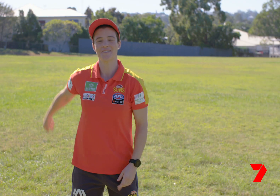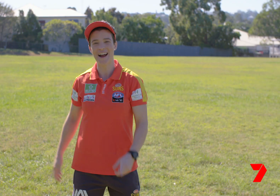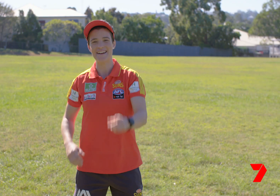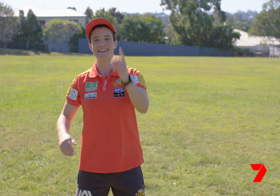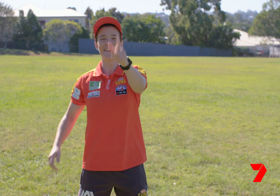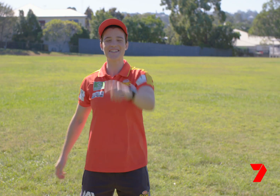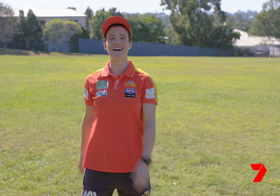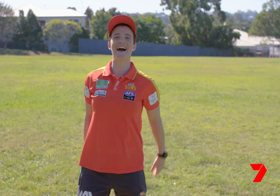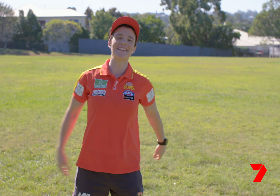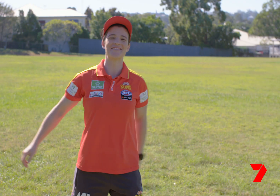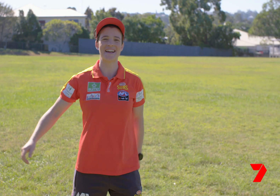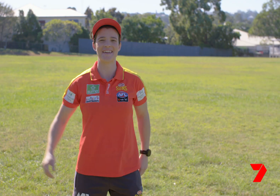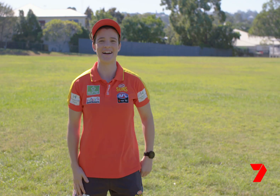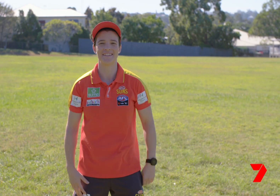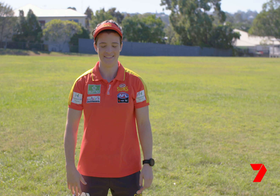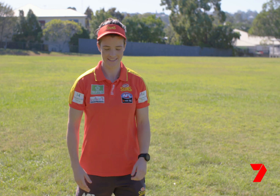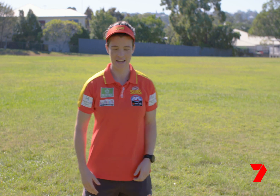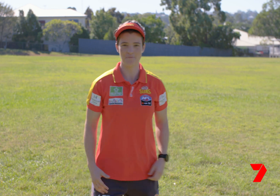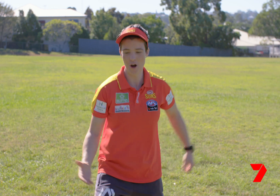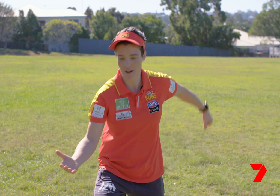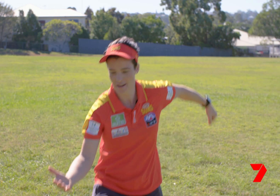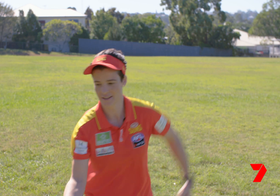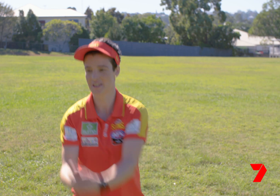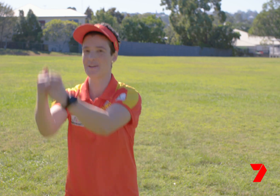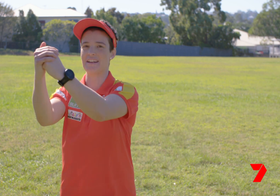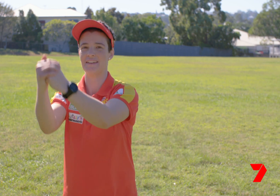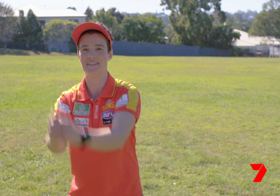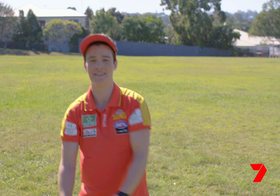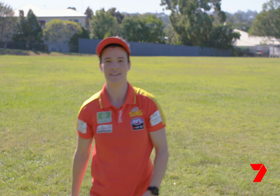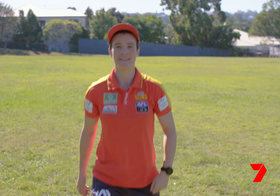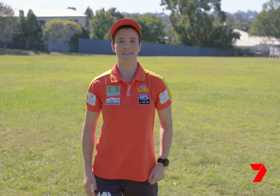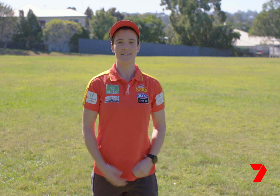Great! Now let's try adding them together. Step forward, swing.